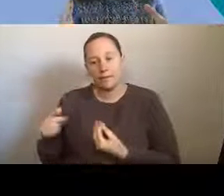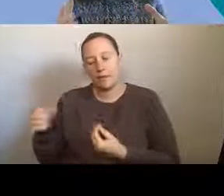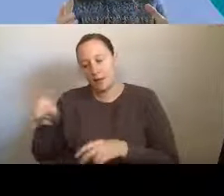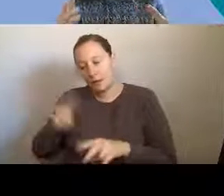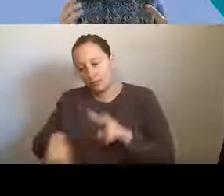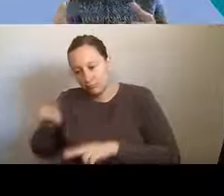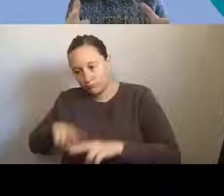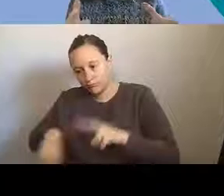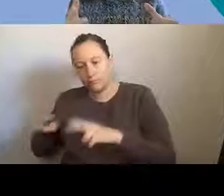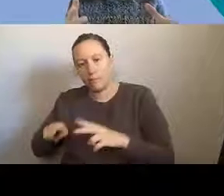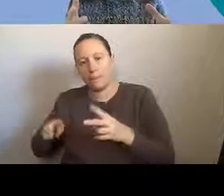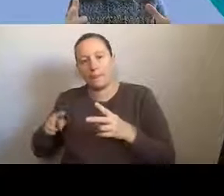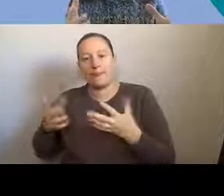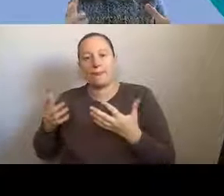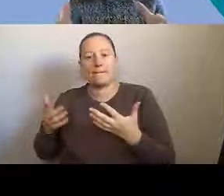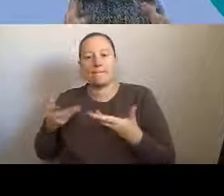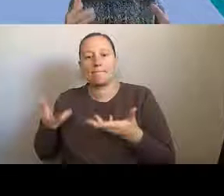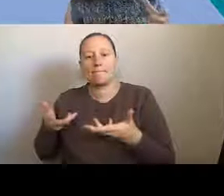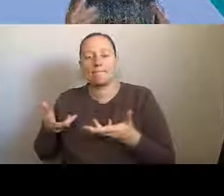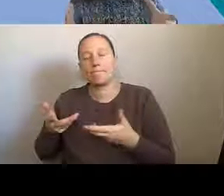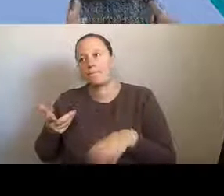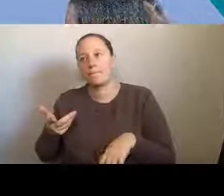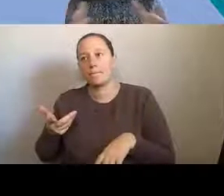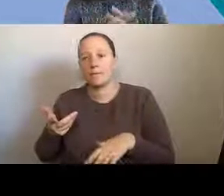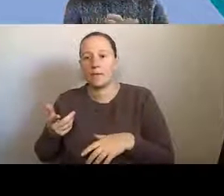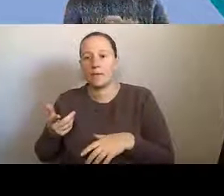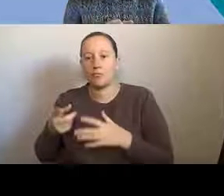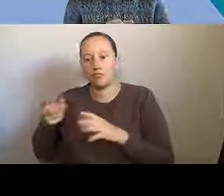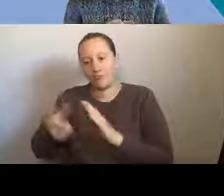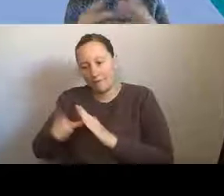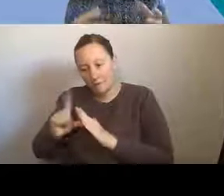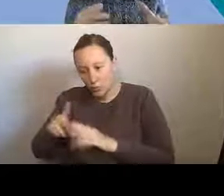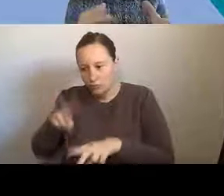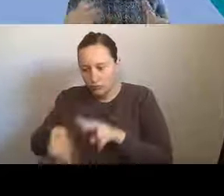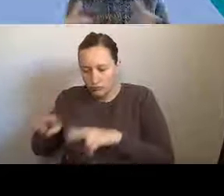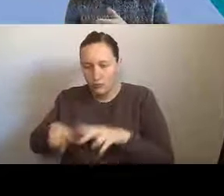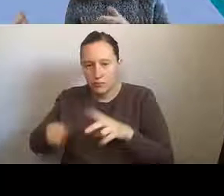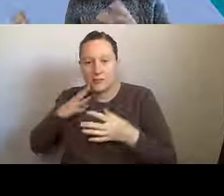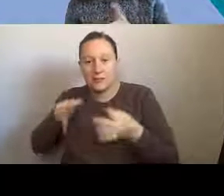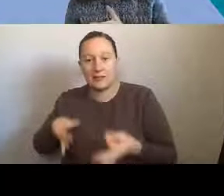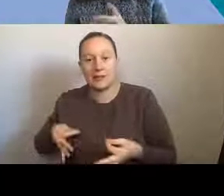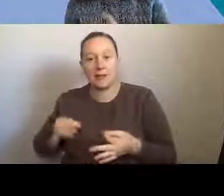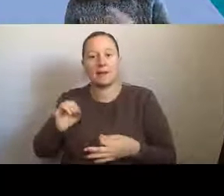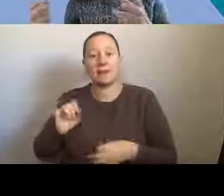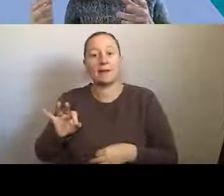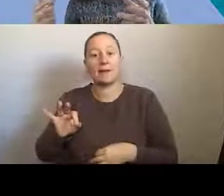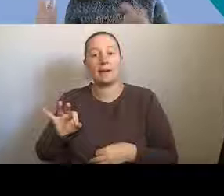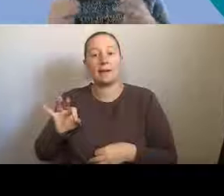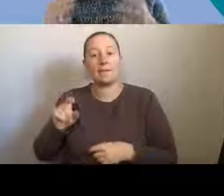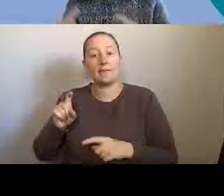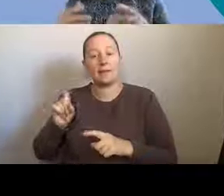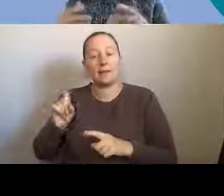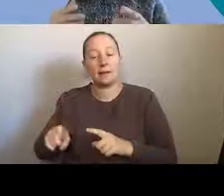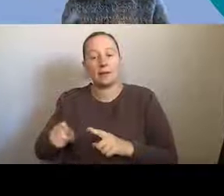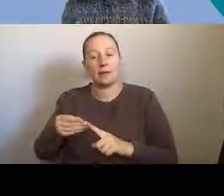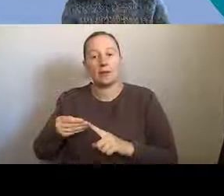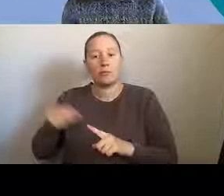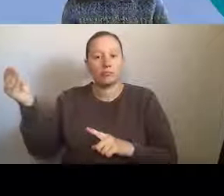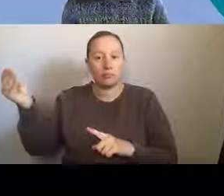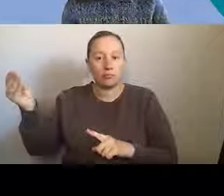and do an initial review, and then decide if this needs to go to the actual IRB board